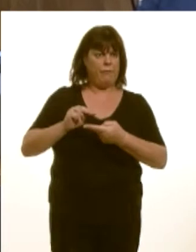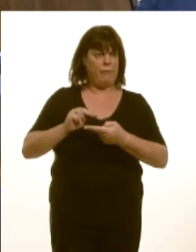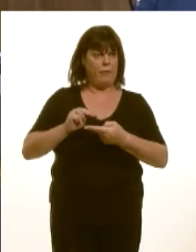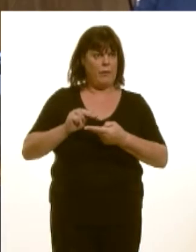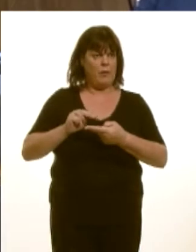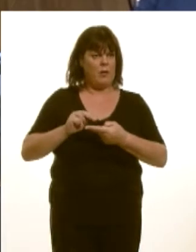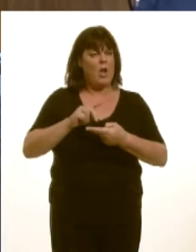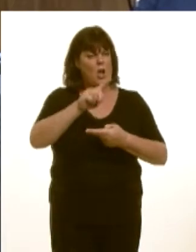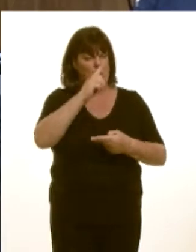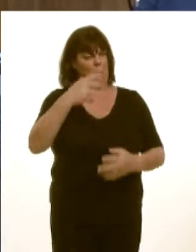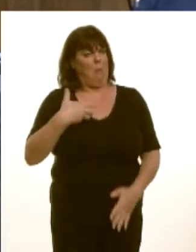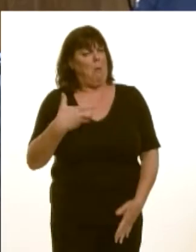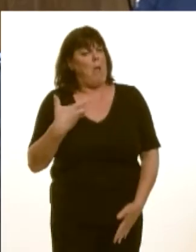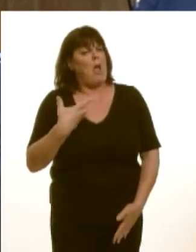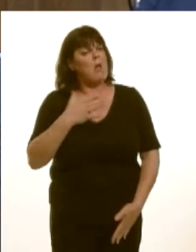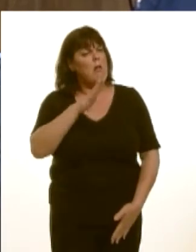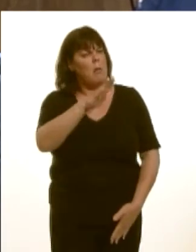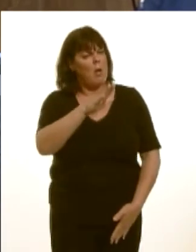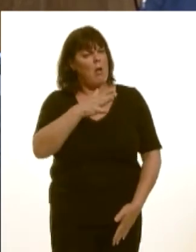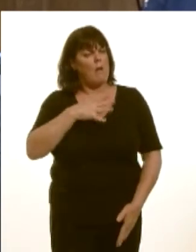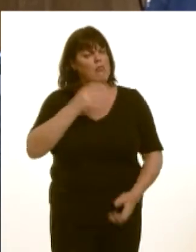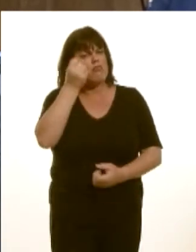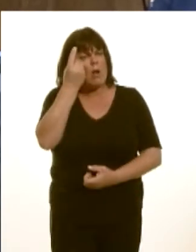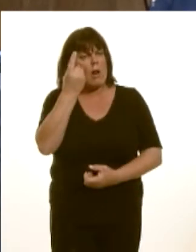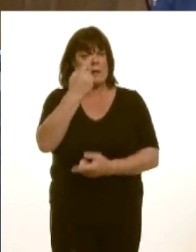The reality is—and I make this point very clearly—that we are underfunded to the tune